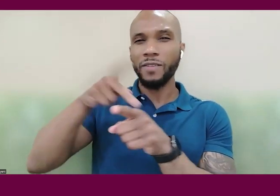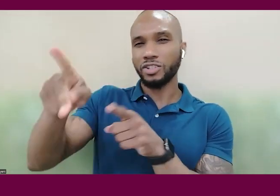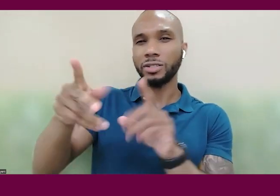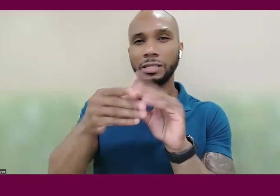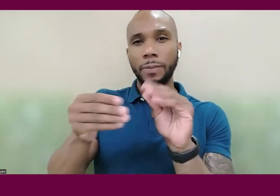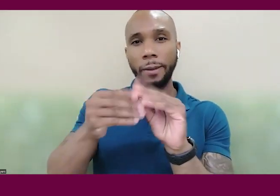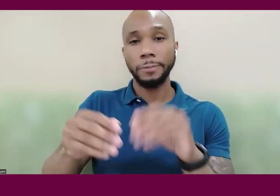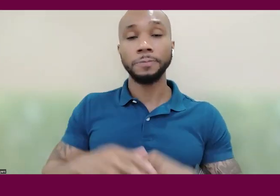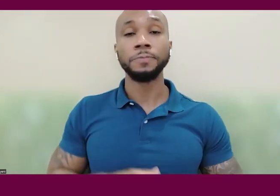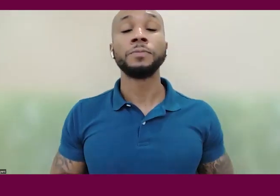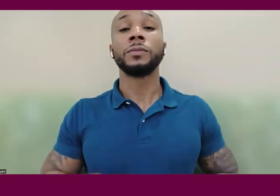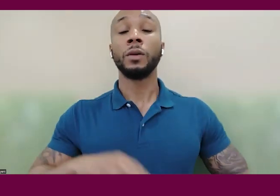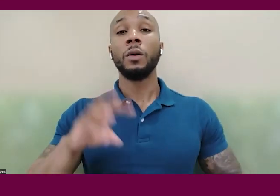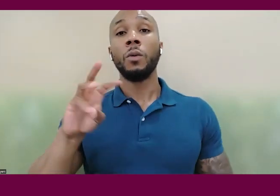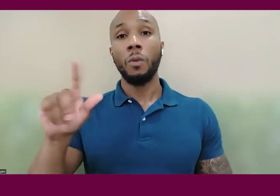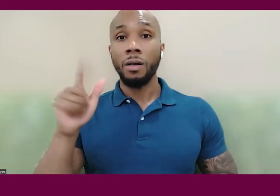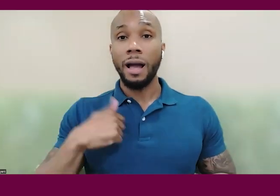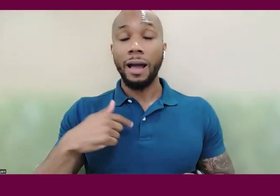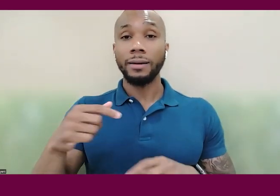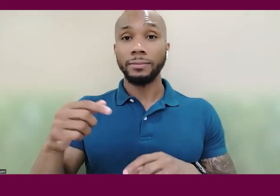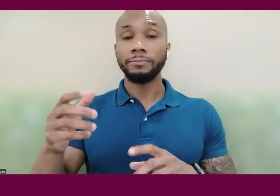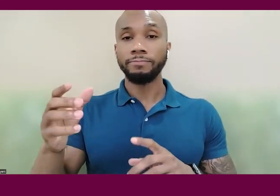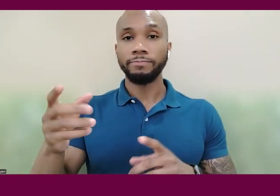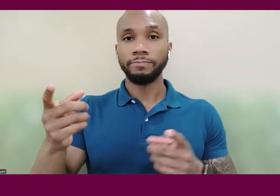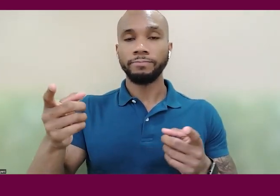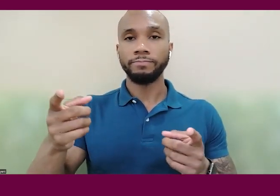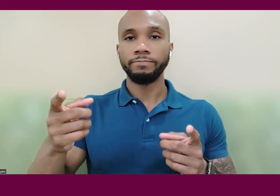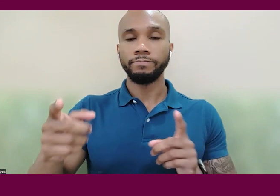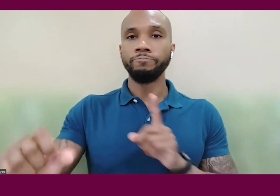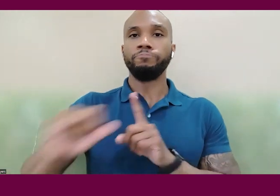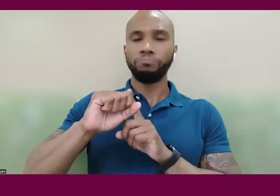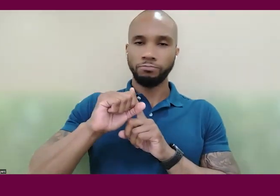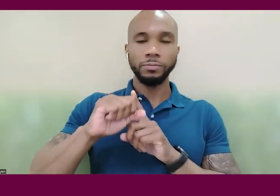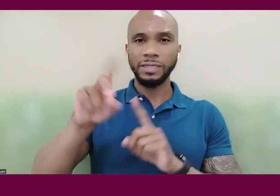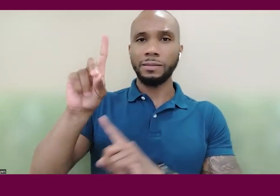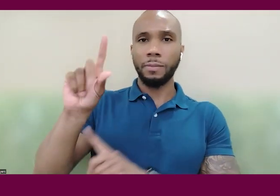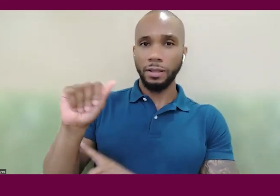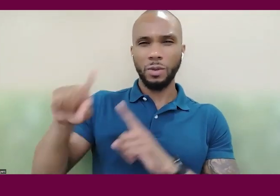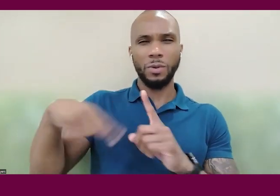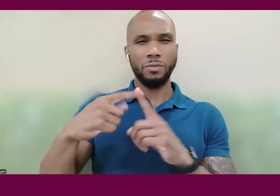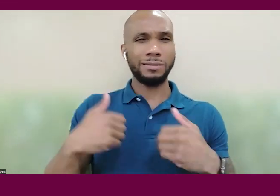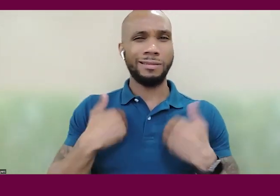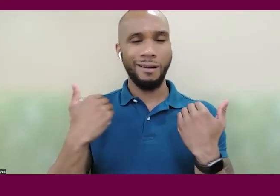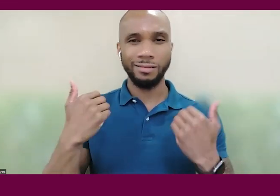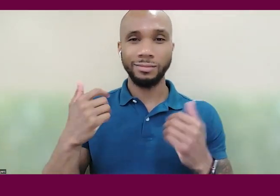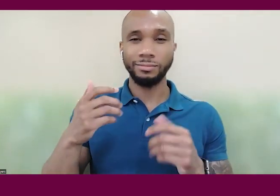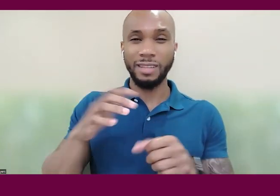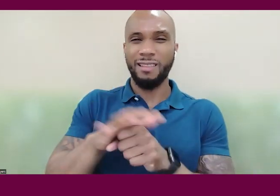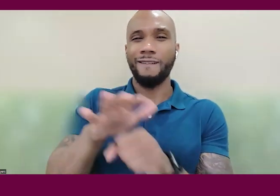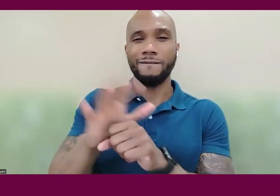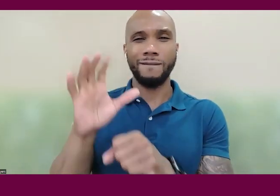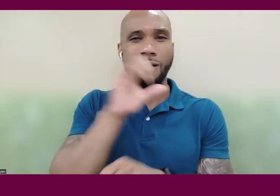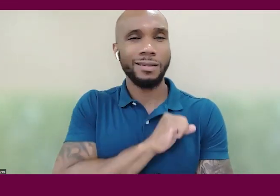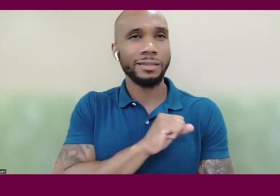Lorrell Kilpatrick: I acquired a disability when I was young enough, I guess. I was maybe 12.